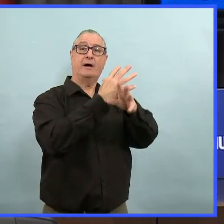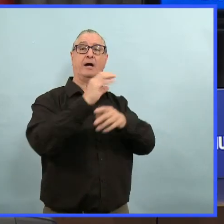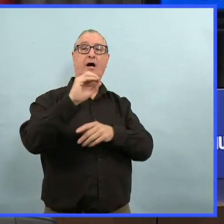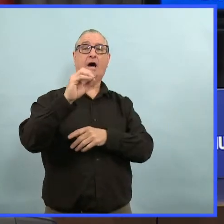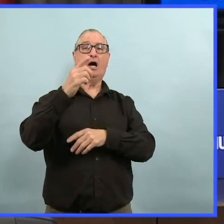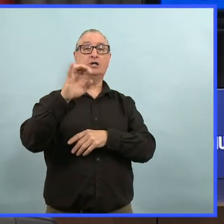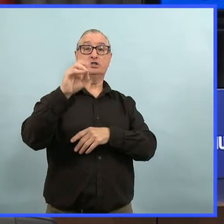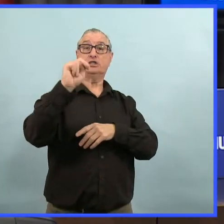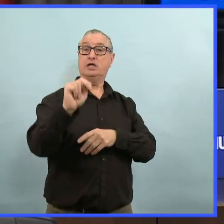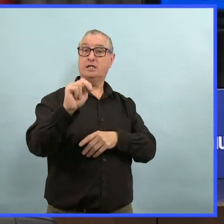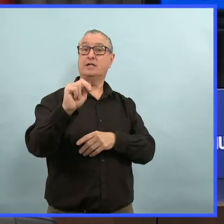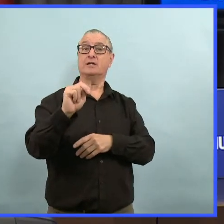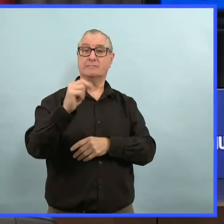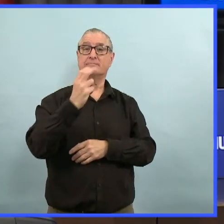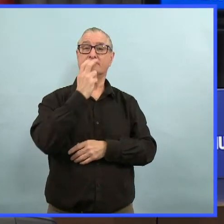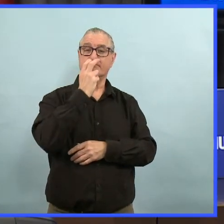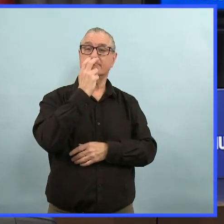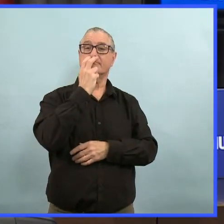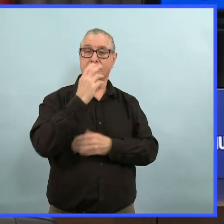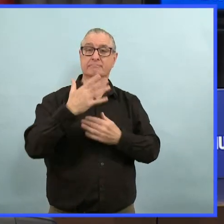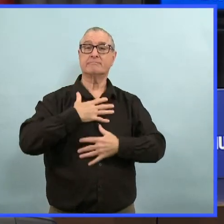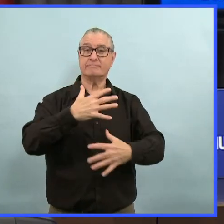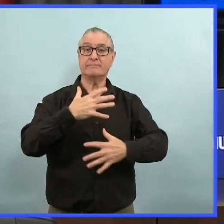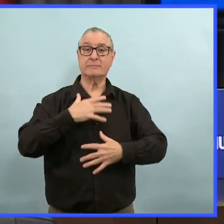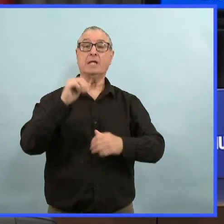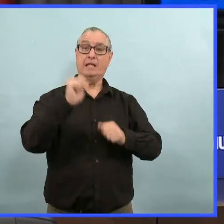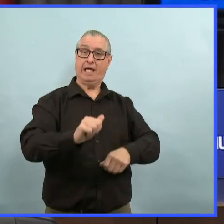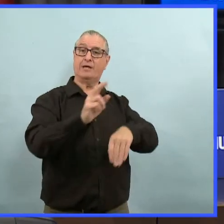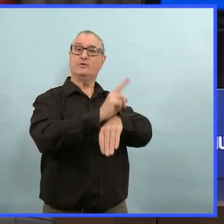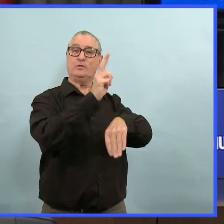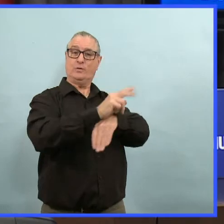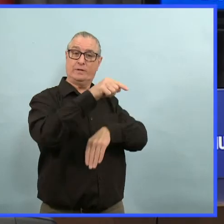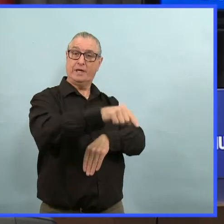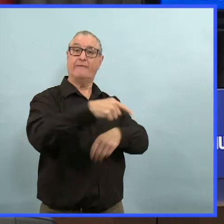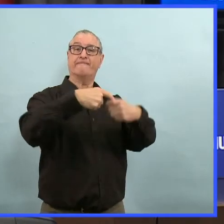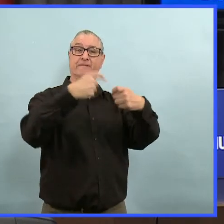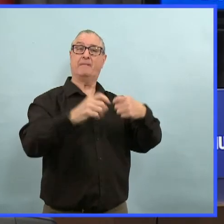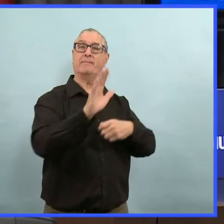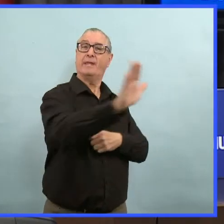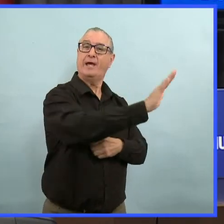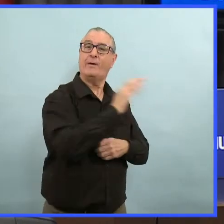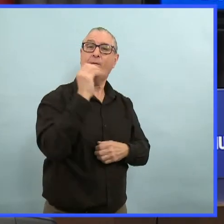today this program has cared for five hundred and seven patients including eleven patients currently